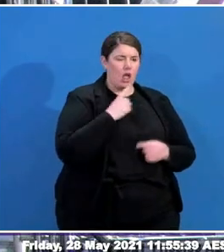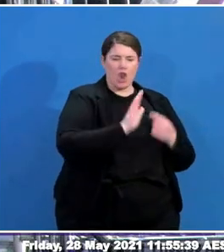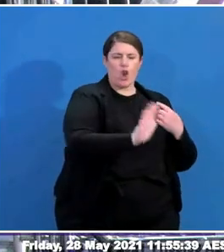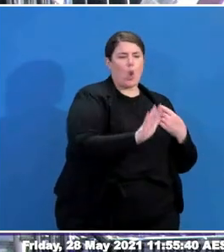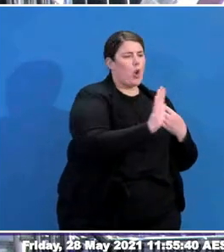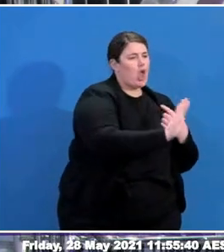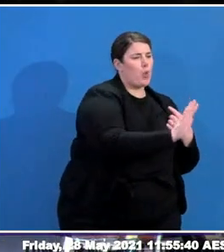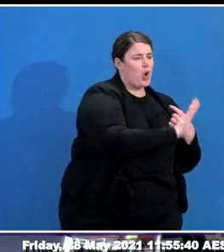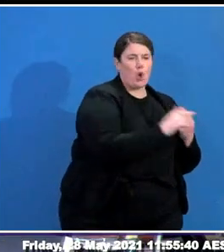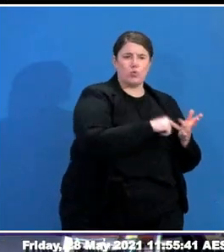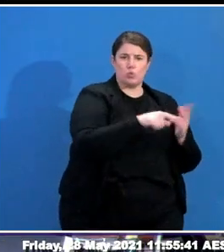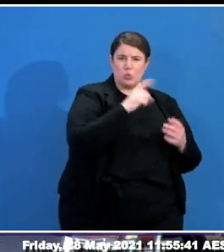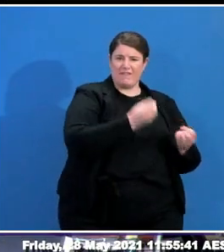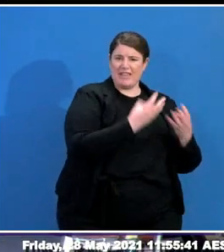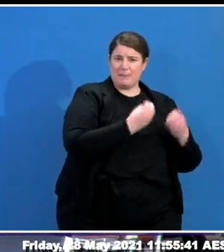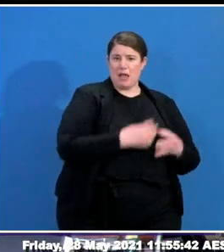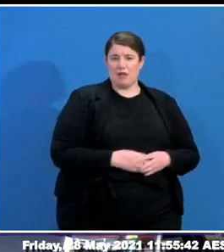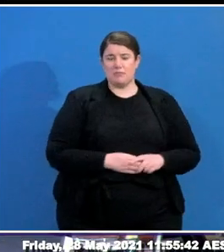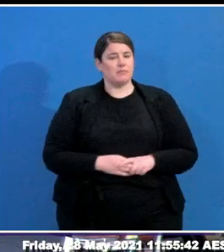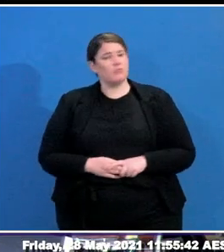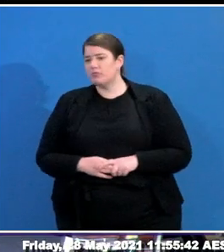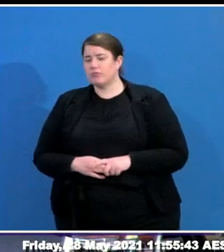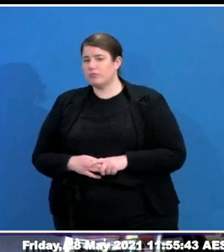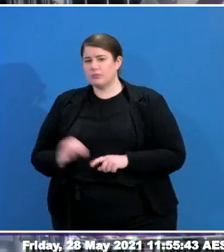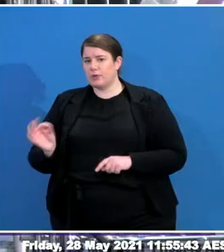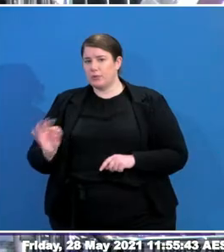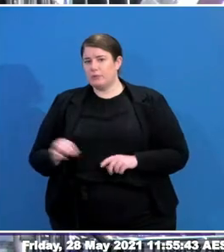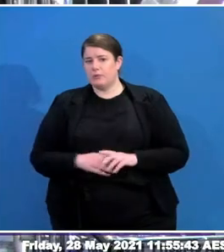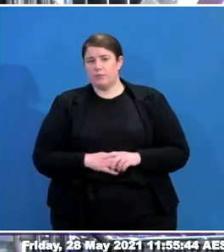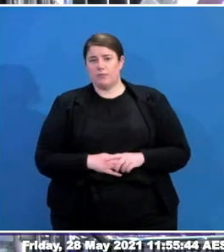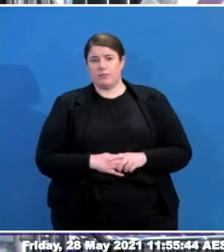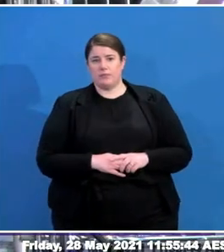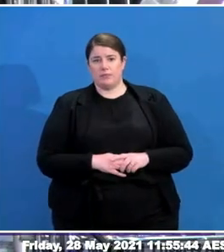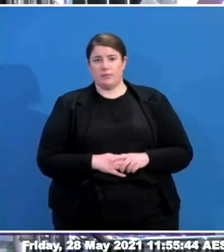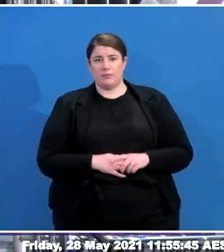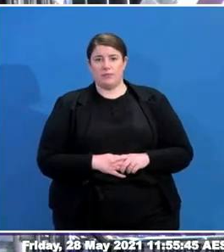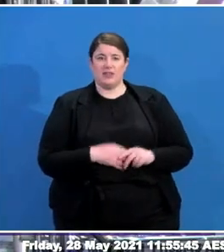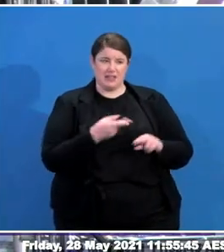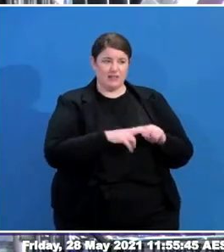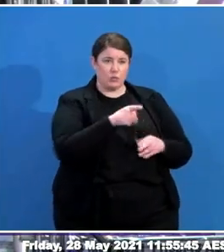No, I don't think so. I don't think so. Do you accept if there is a protectionist approach, that that is not